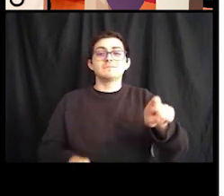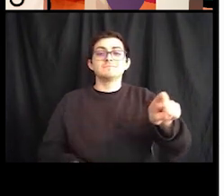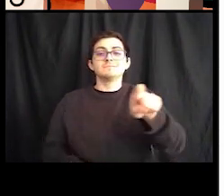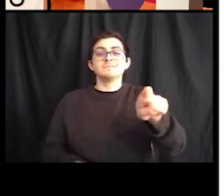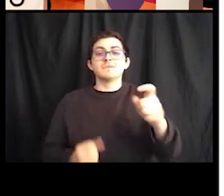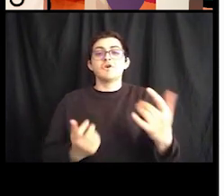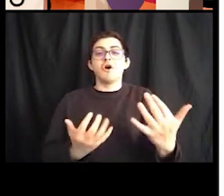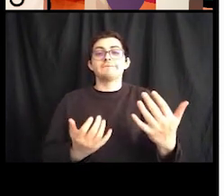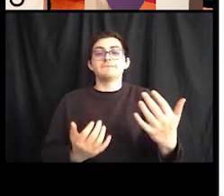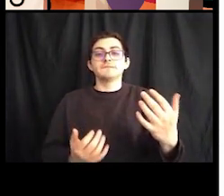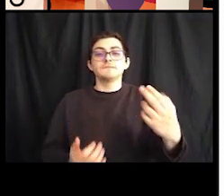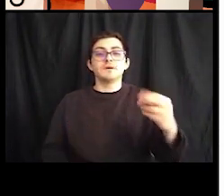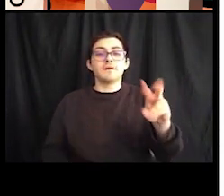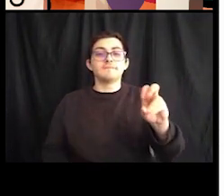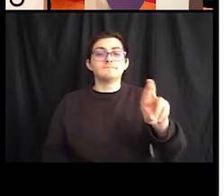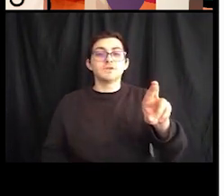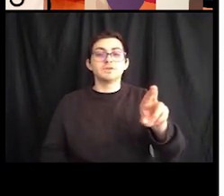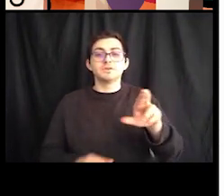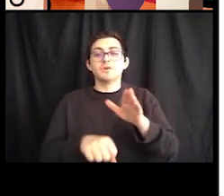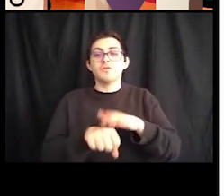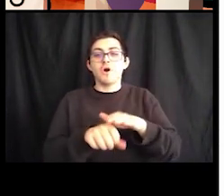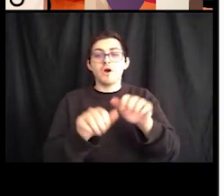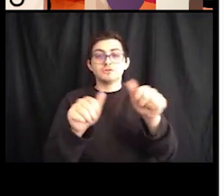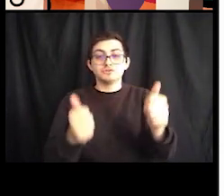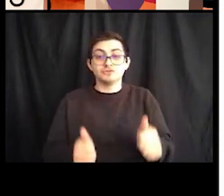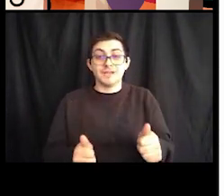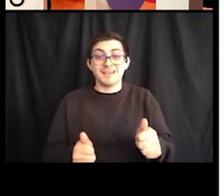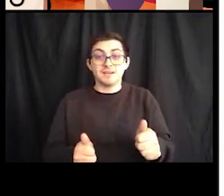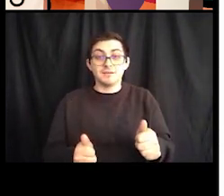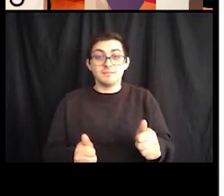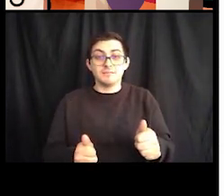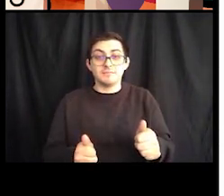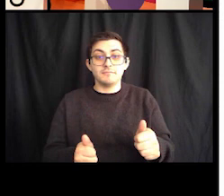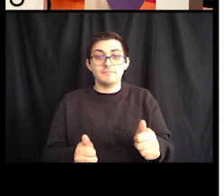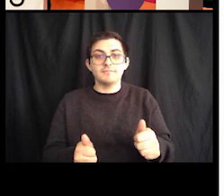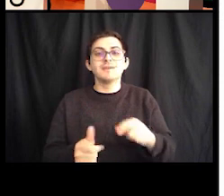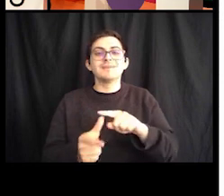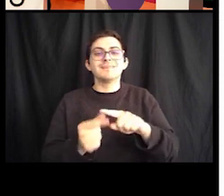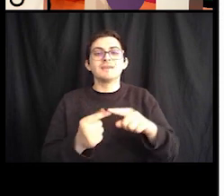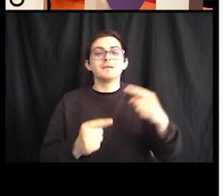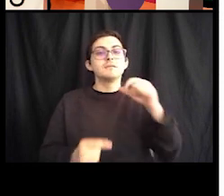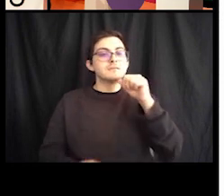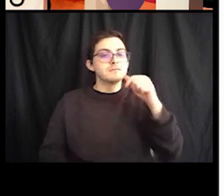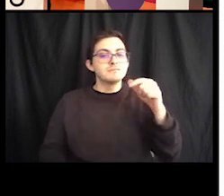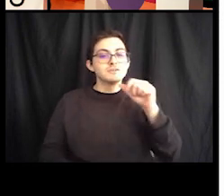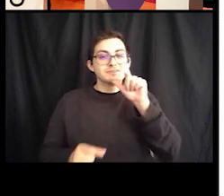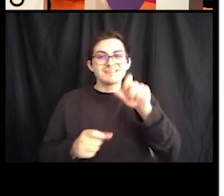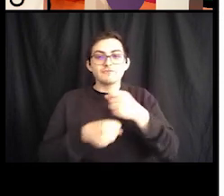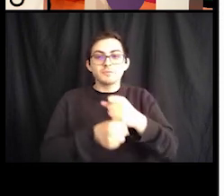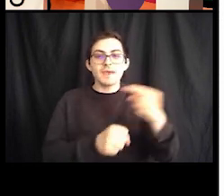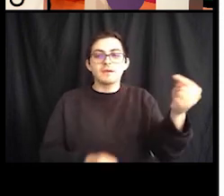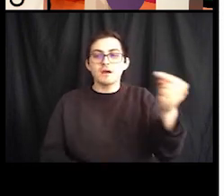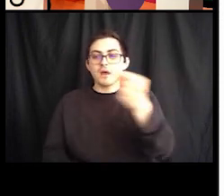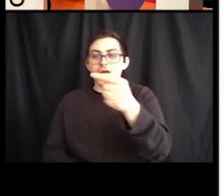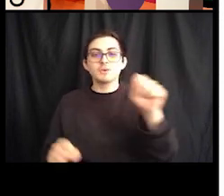and when you press on them, it'll create the shapes in the direction that you like. So let's jump onto another flow that we have